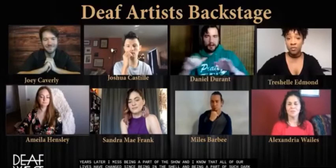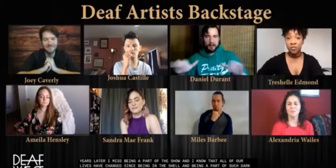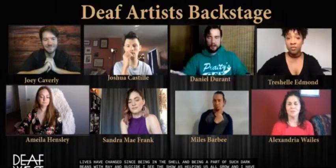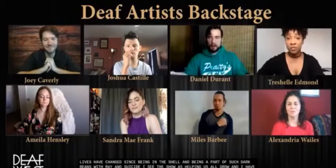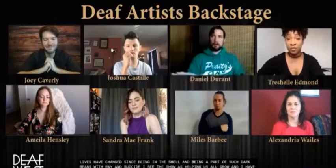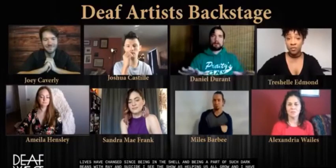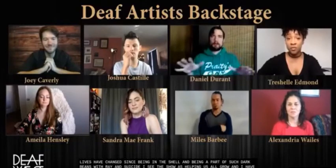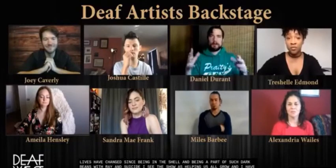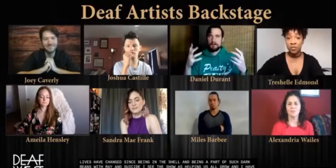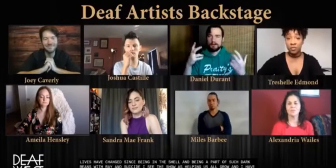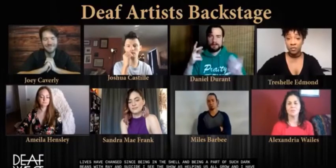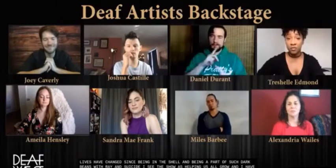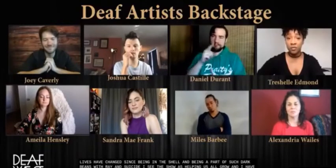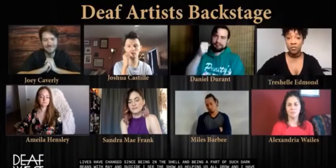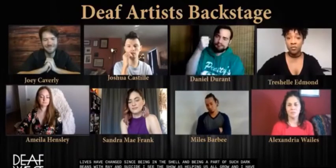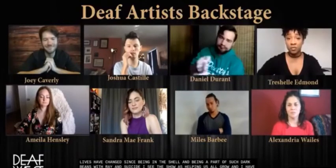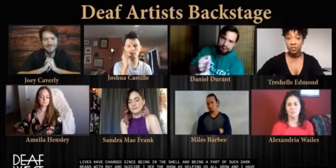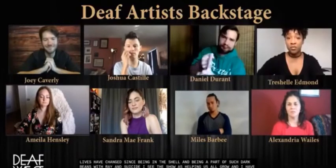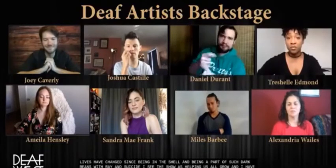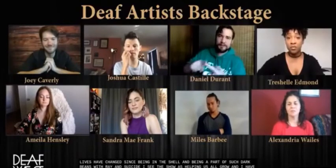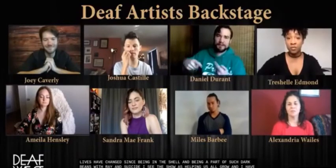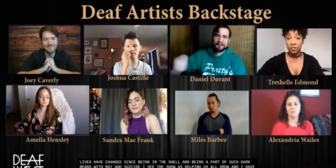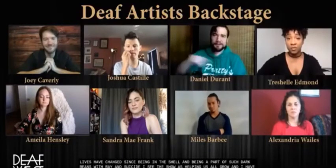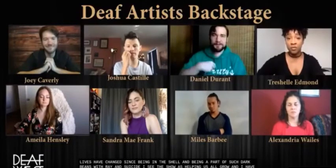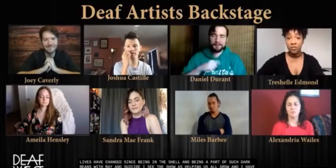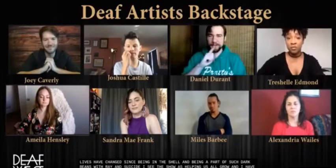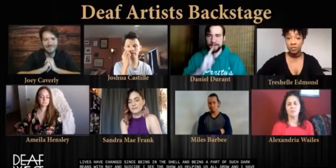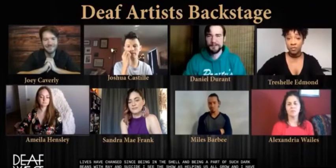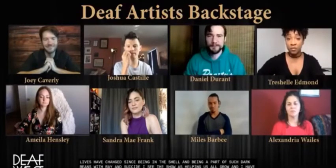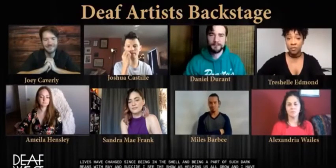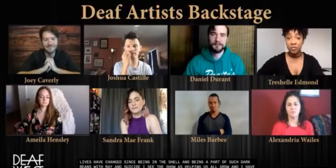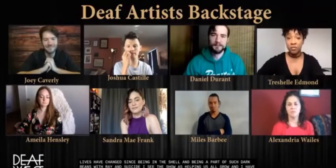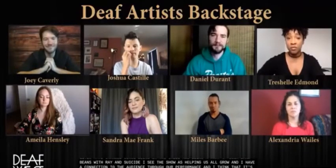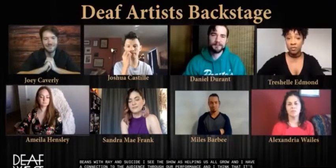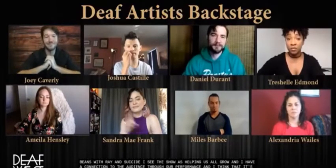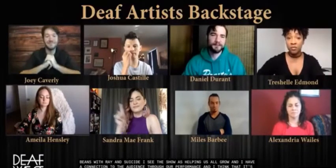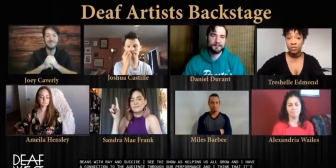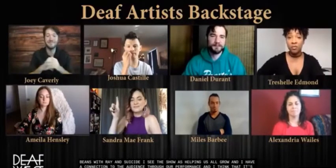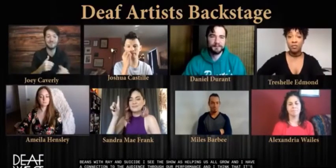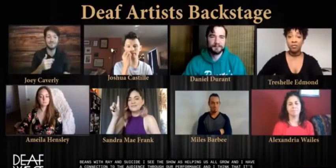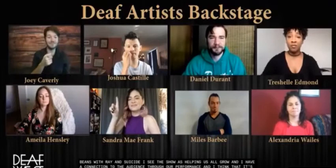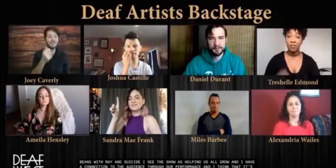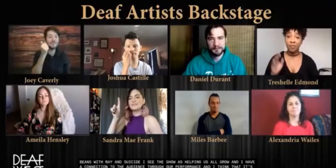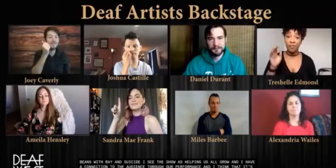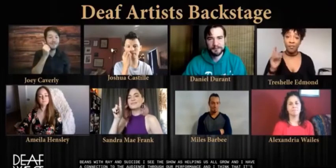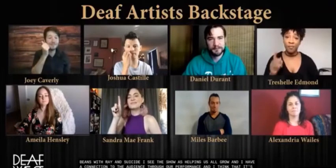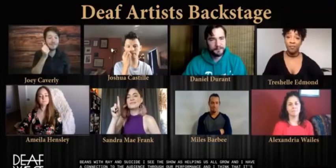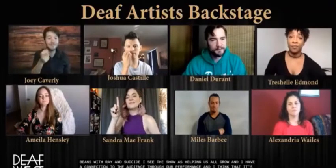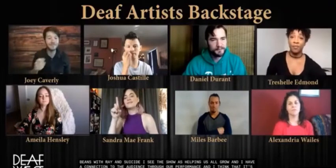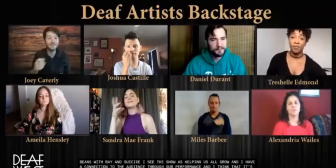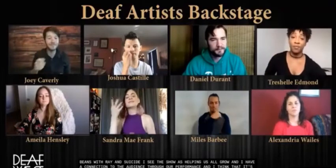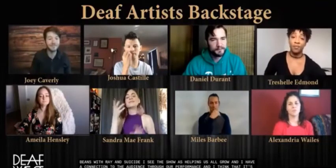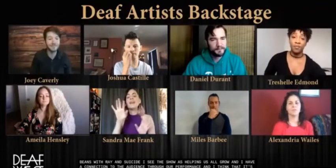that forward being able to see it in sign language, visually. And hear it at the same time was really impactful for those individuals.